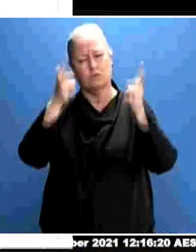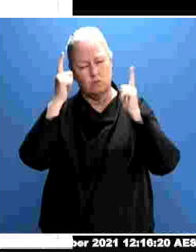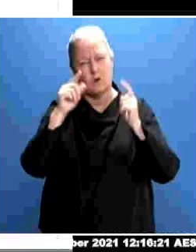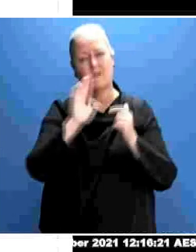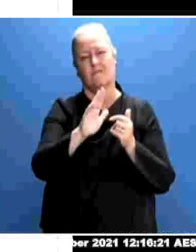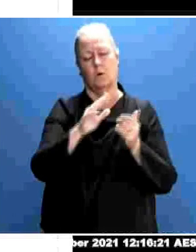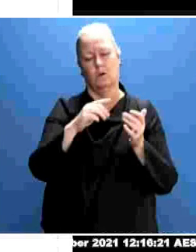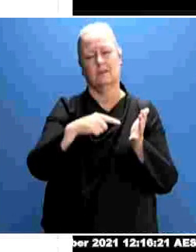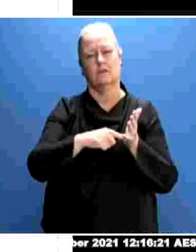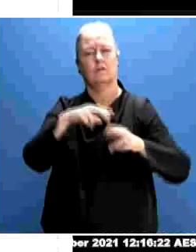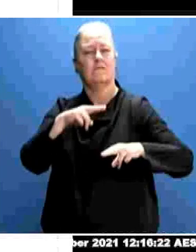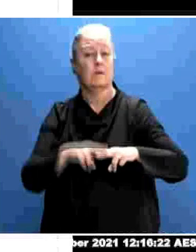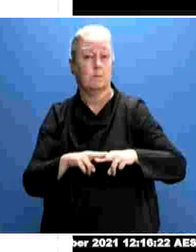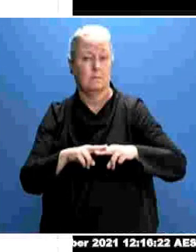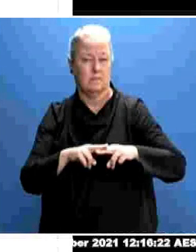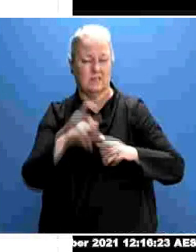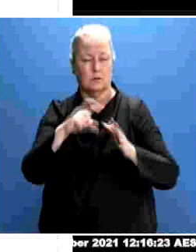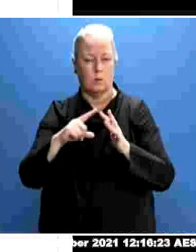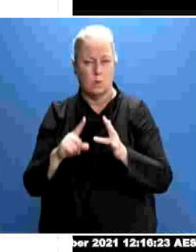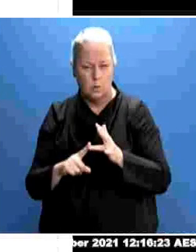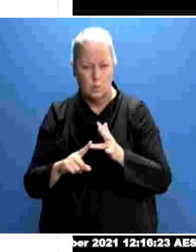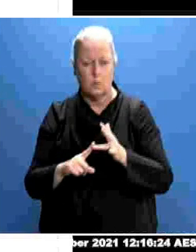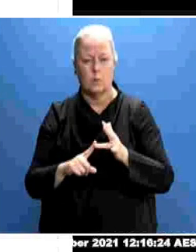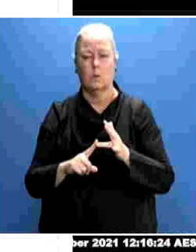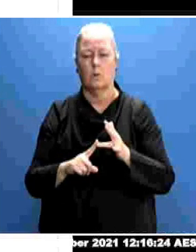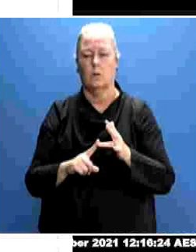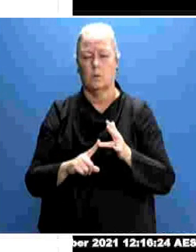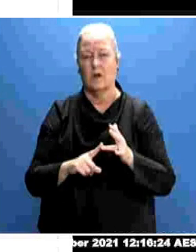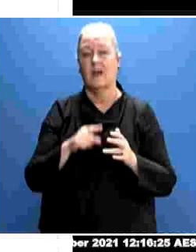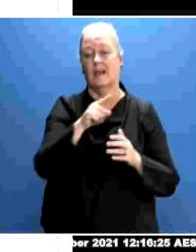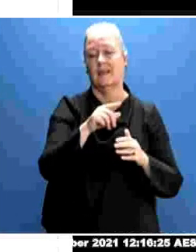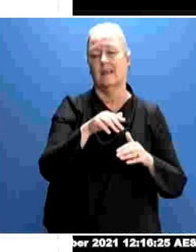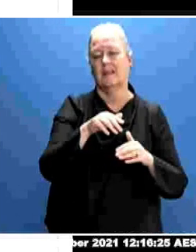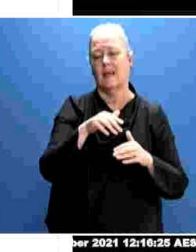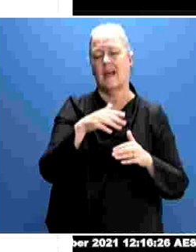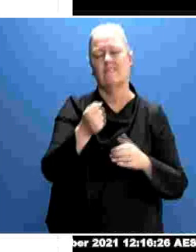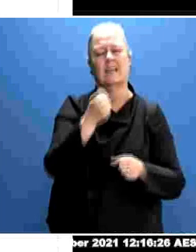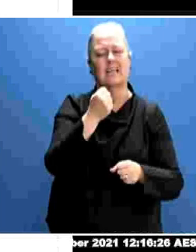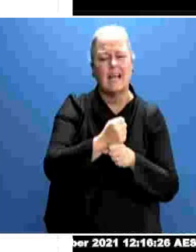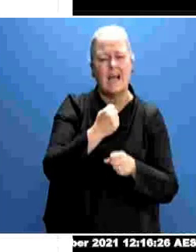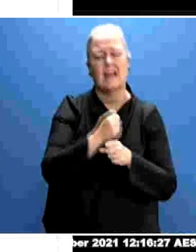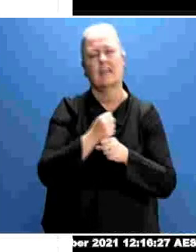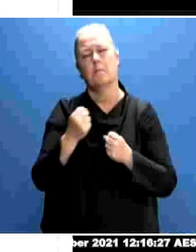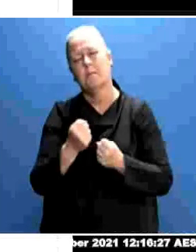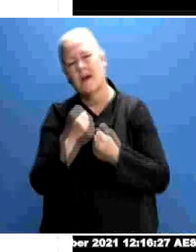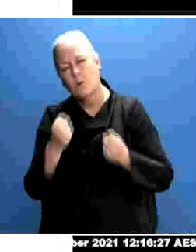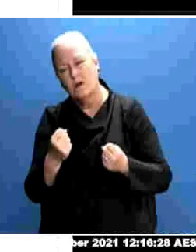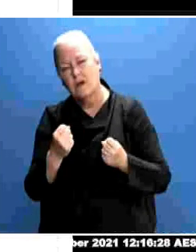having parental powers or guardianship powers under child protection legislation,